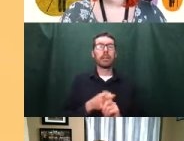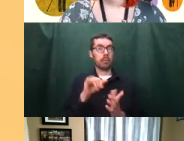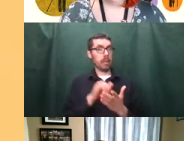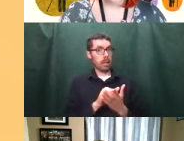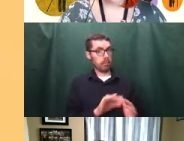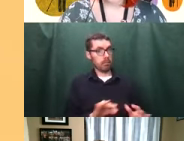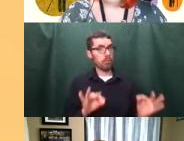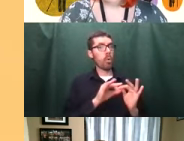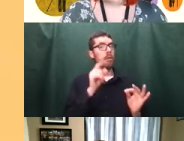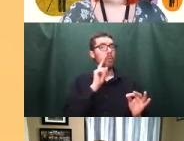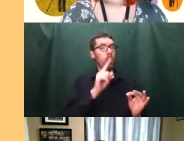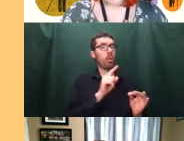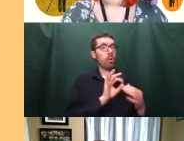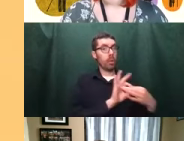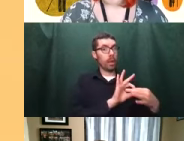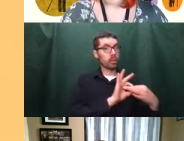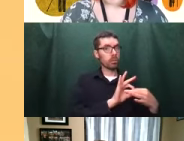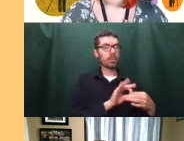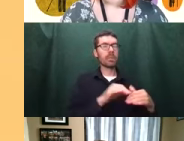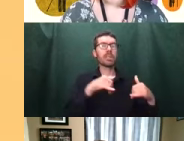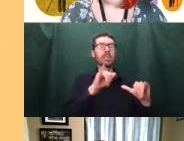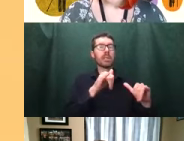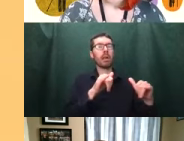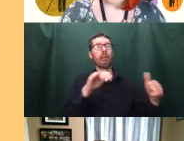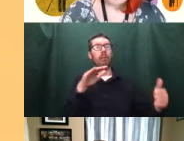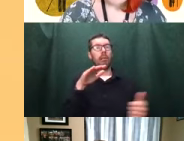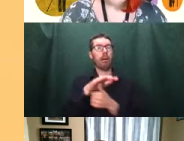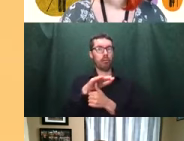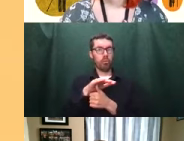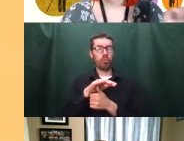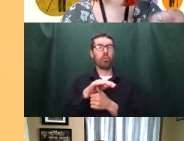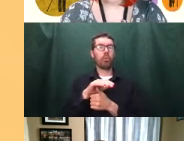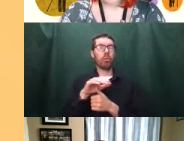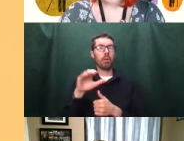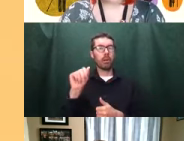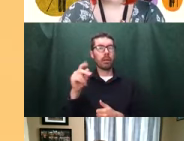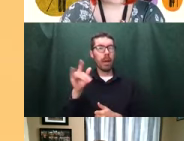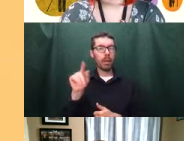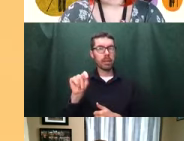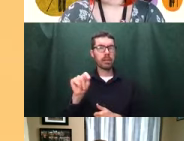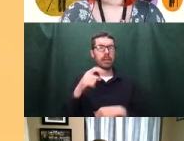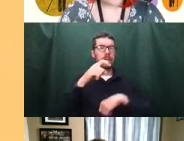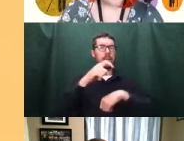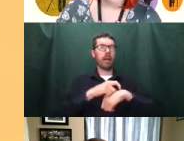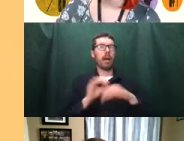uh, they still fall into the capitalist notion of time worth to what someone can do for others.